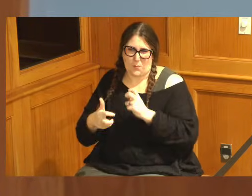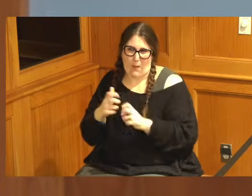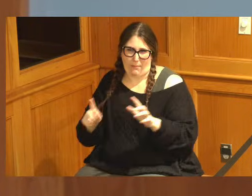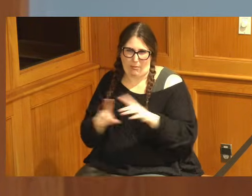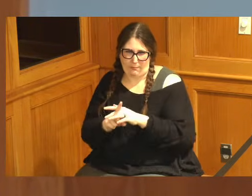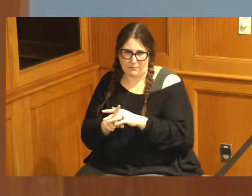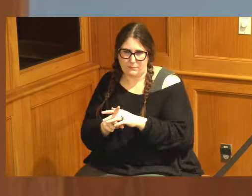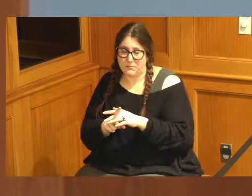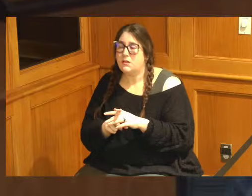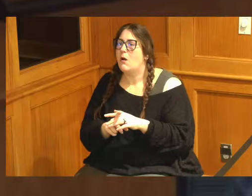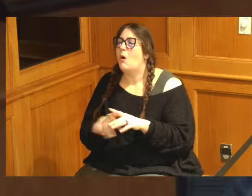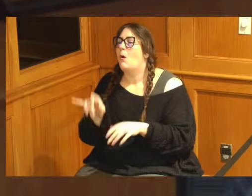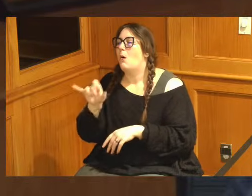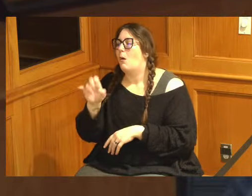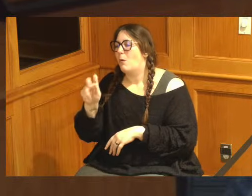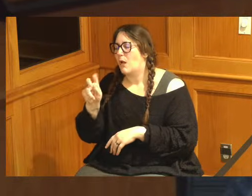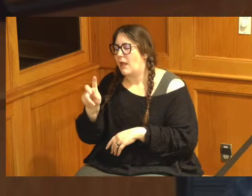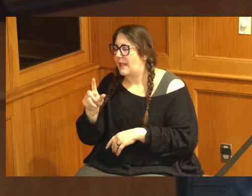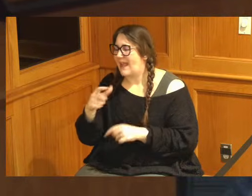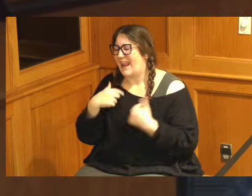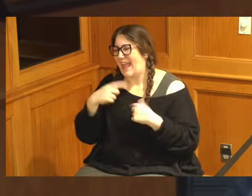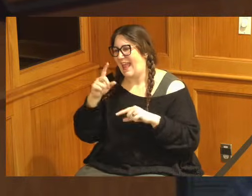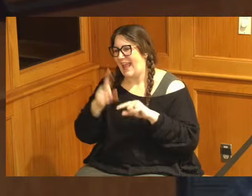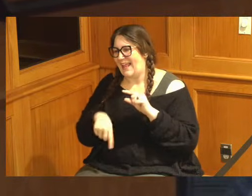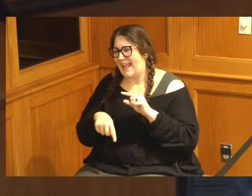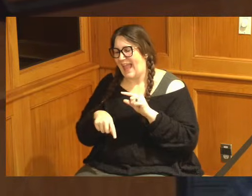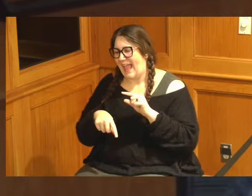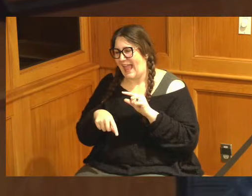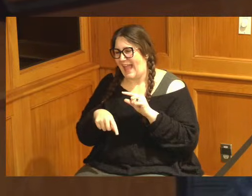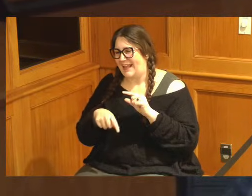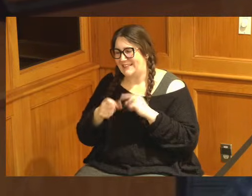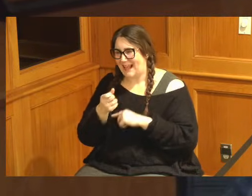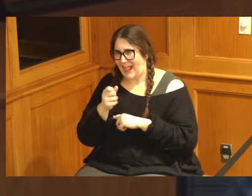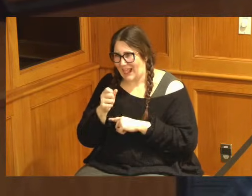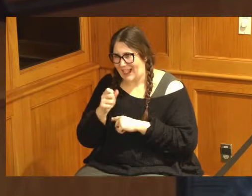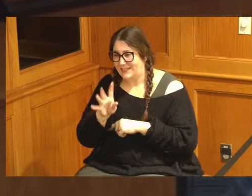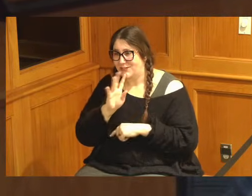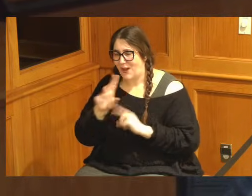while you're here, I can't resist to talk about a little bit about Covid. My sister just had